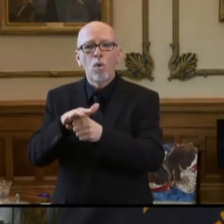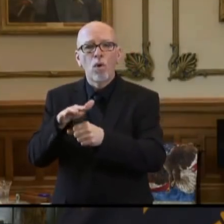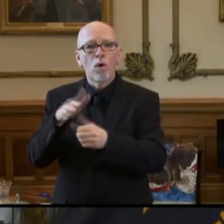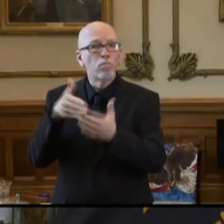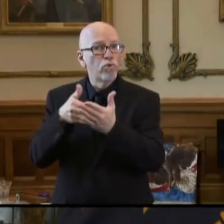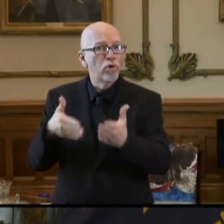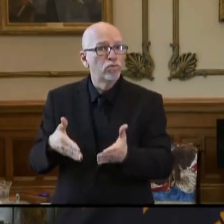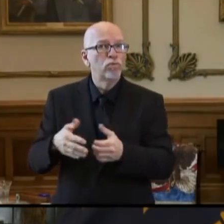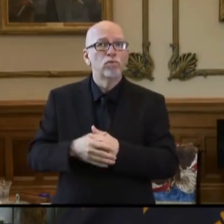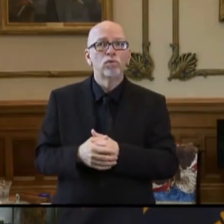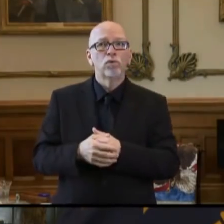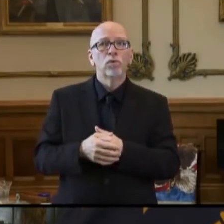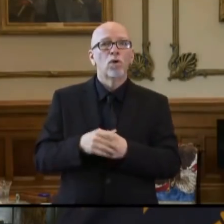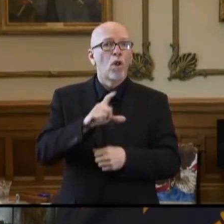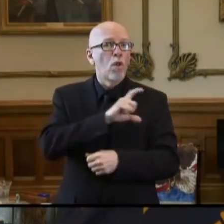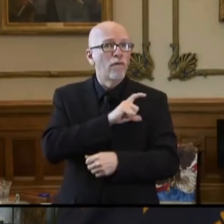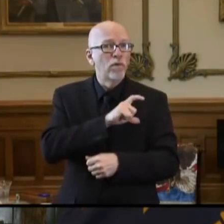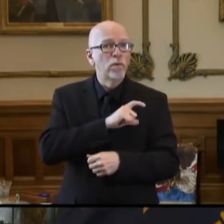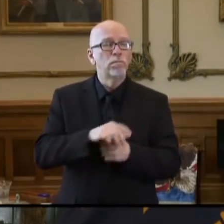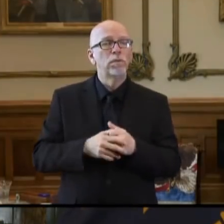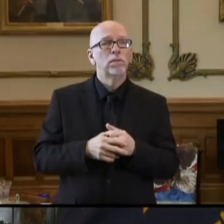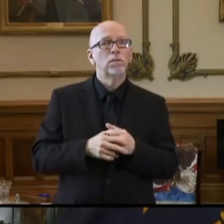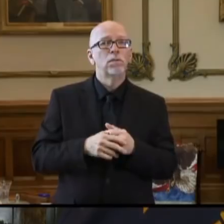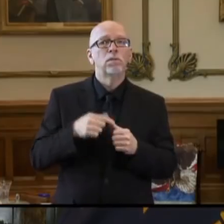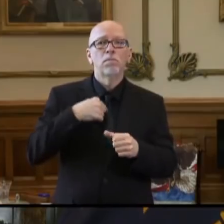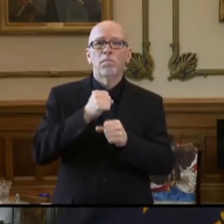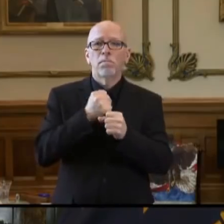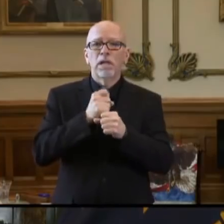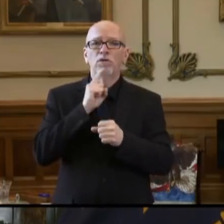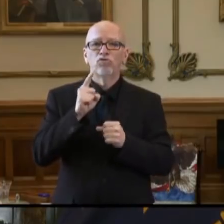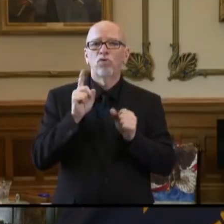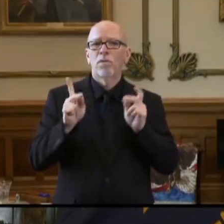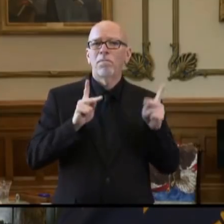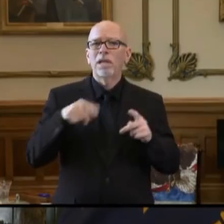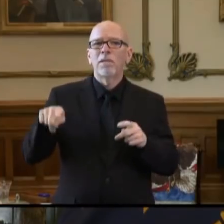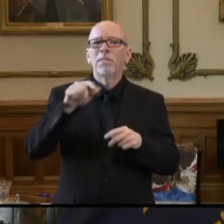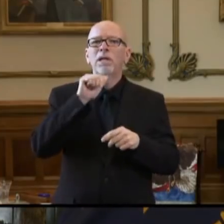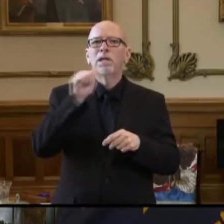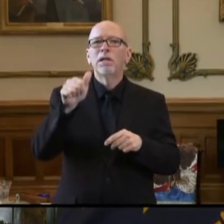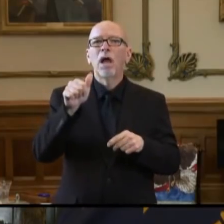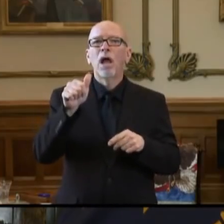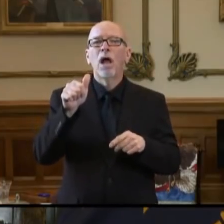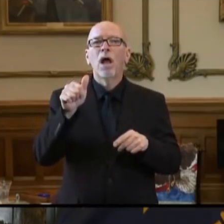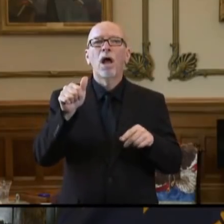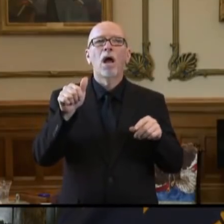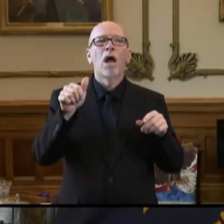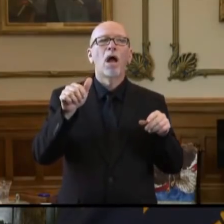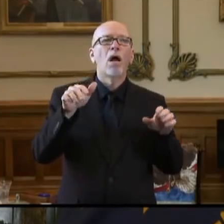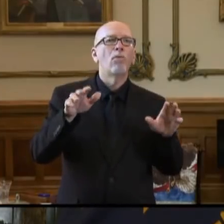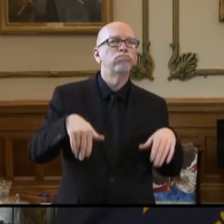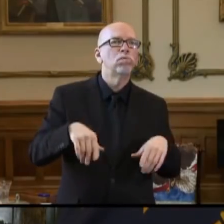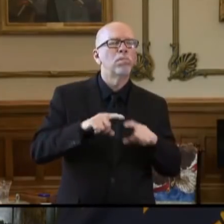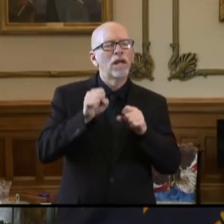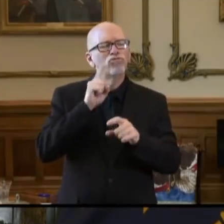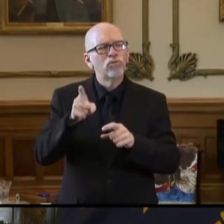CONTINUE TO WORK WITH OUR LOCAL HEALTH DEPARTMENTS, WITH OUR LOCAL PROSECUTORS AND LAW